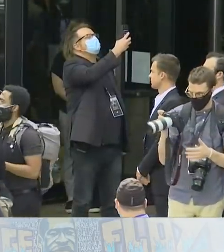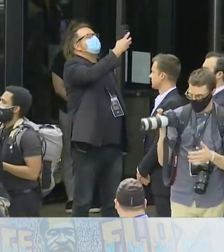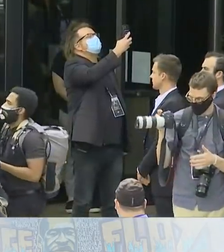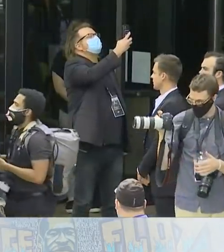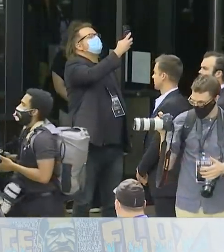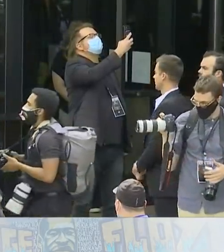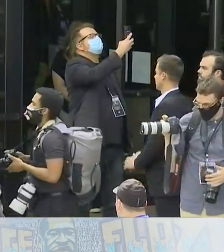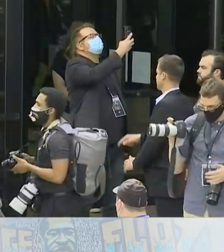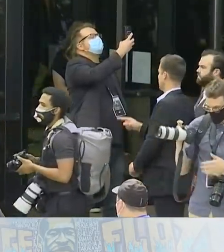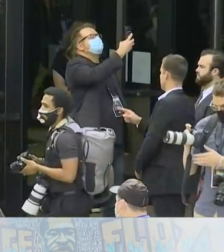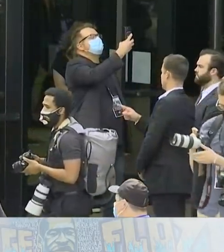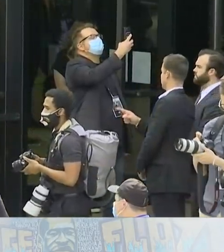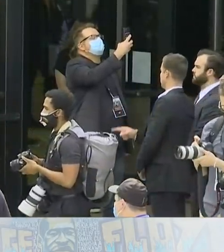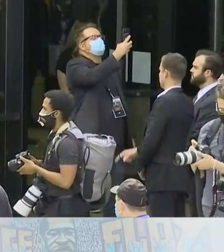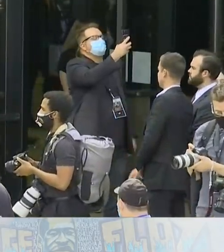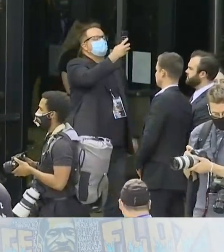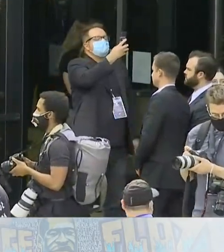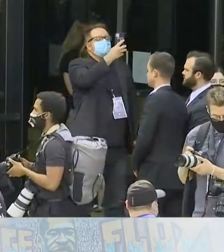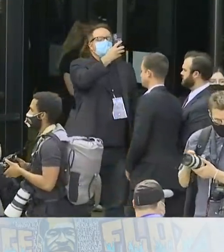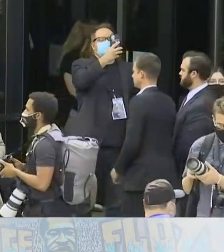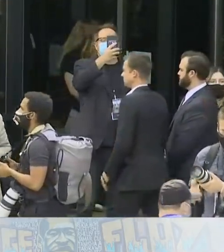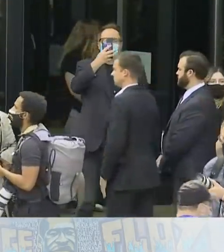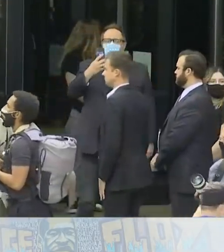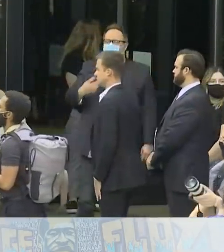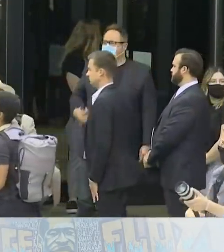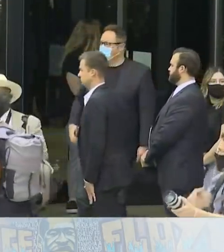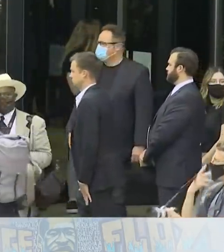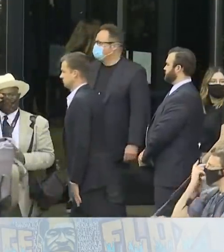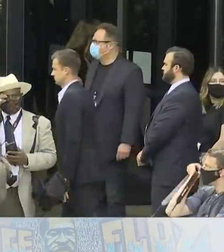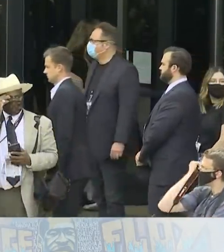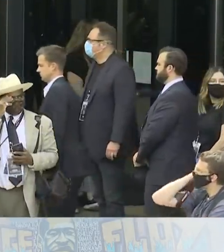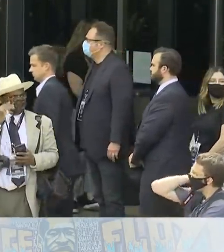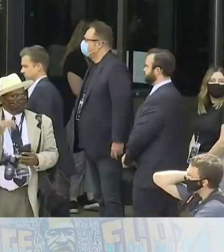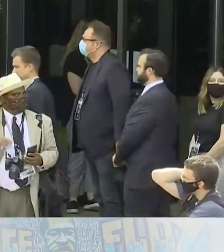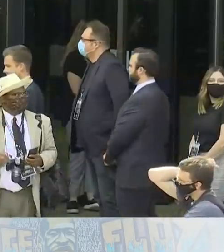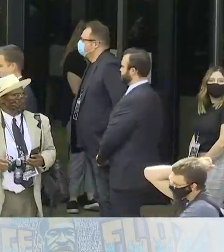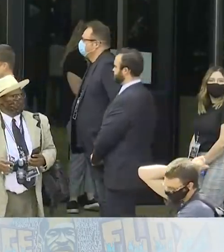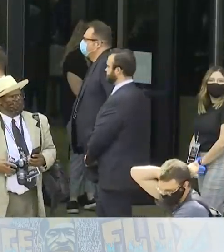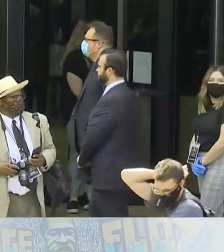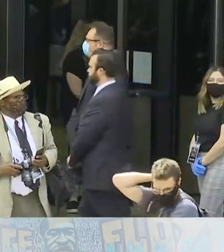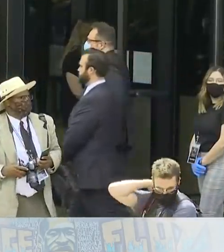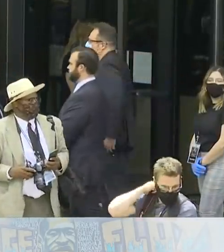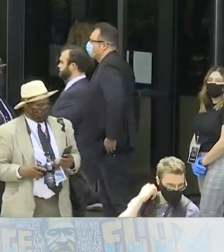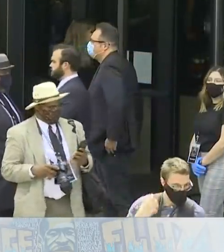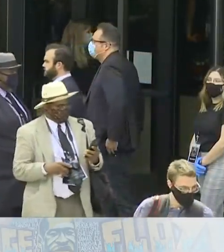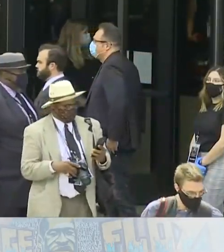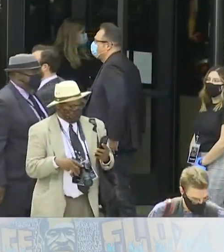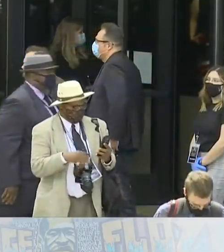PRIVATE MEMORIAL ATTENDED BY A NUMBER OF DIGNITARIES FROM A NUMBER OF CELEBRITIES AS WELL FROM ALL AROUND THE COUNTRY.